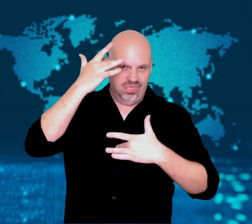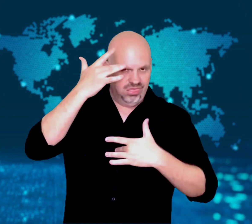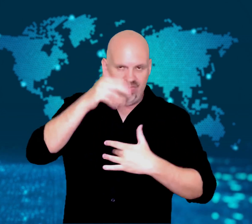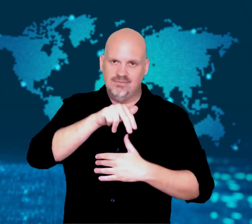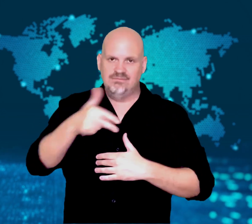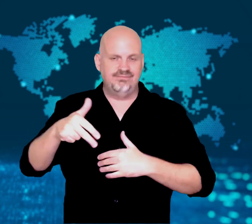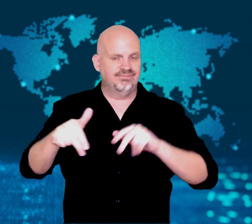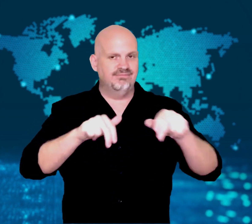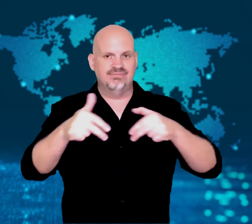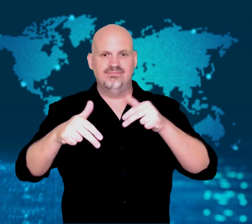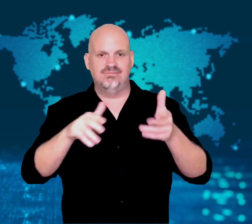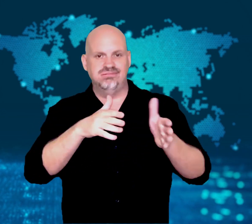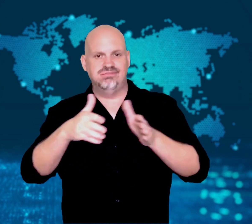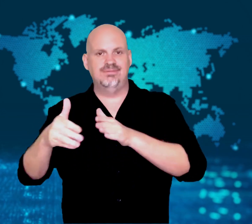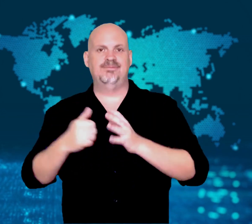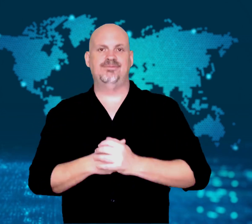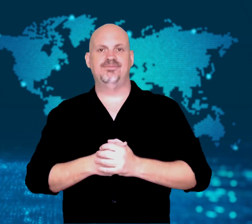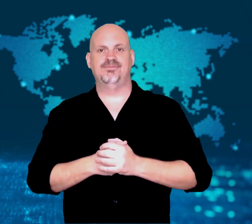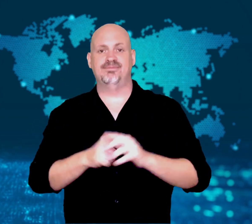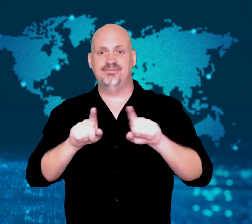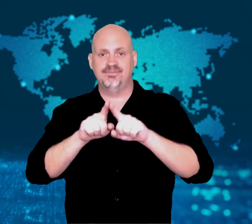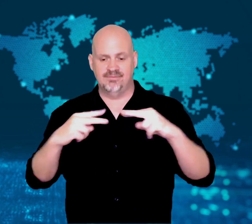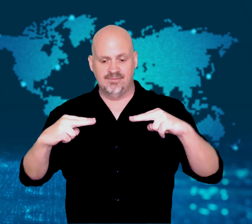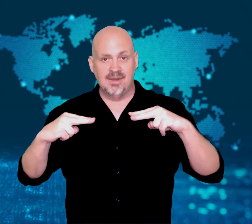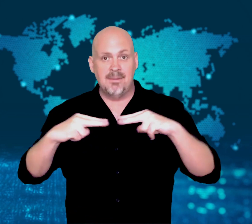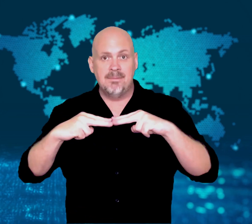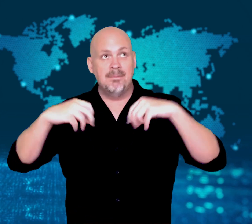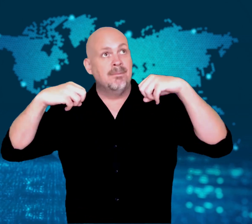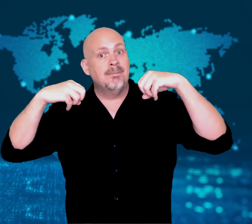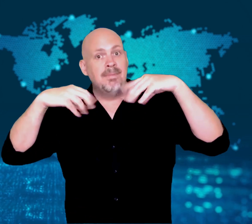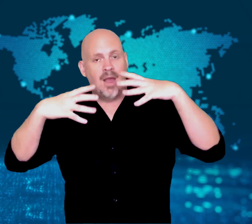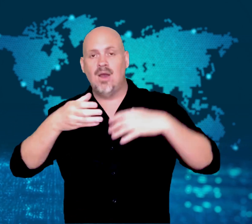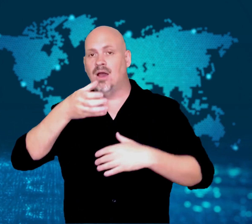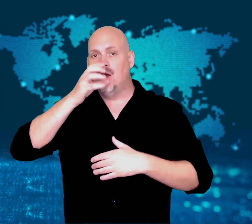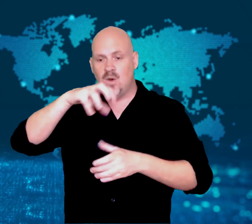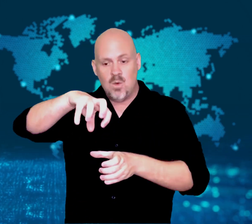Some people have died of heatstroke.